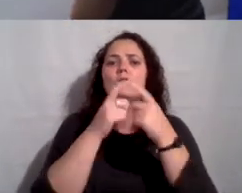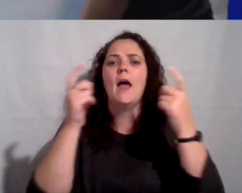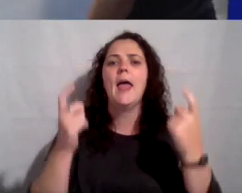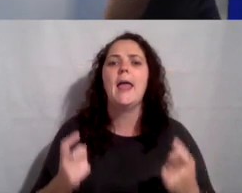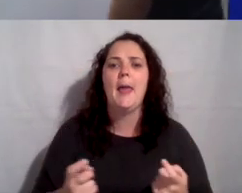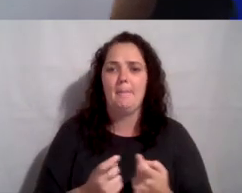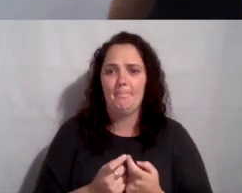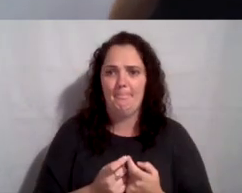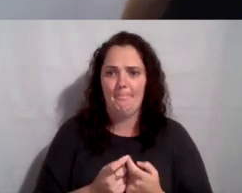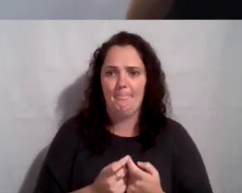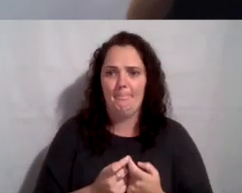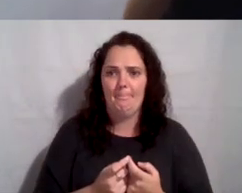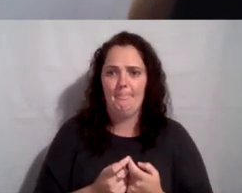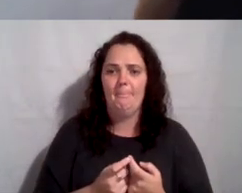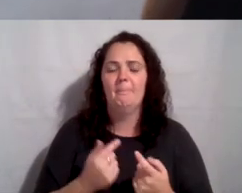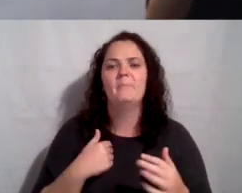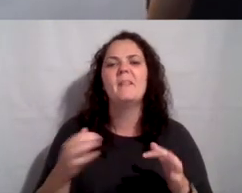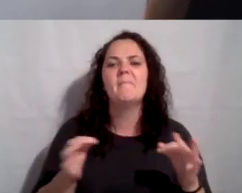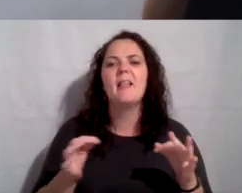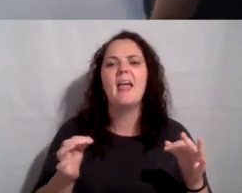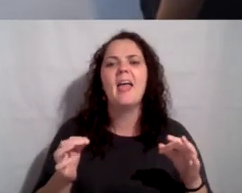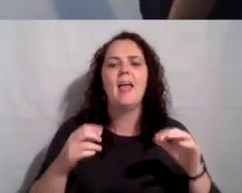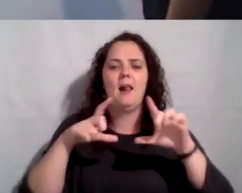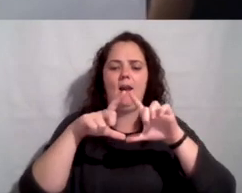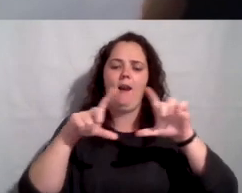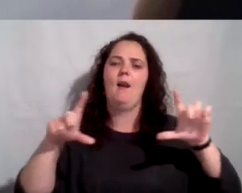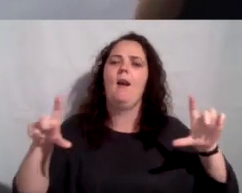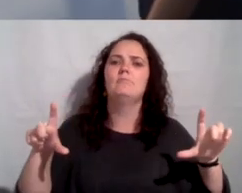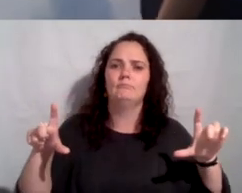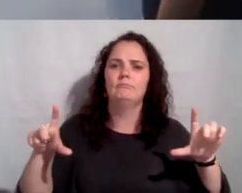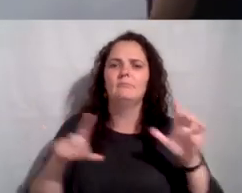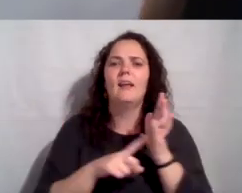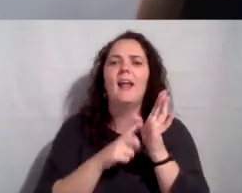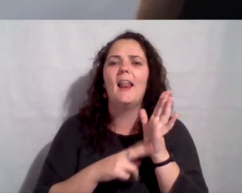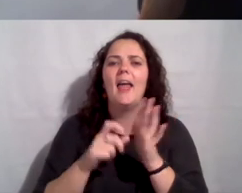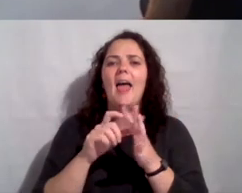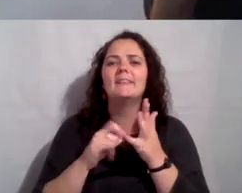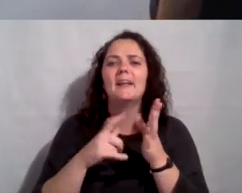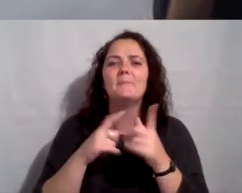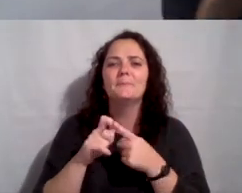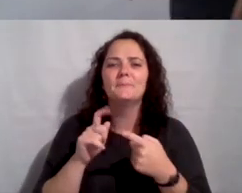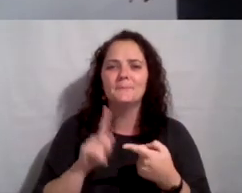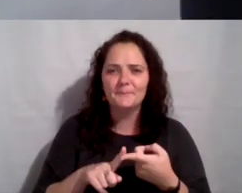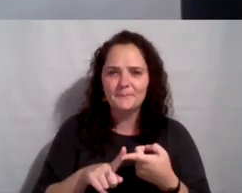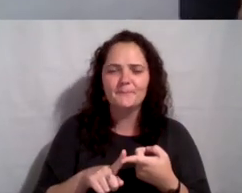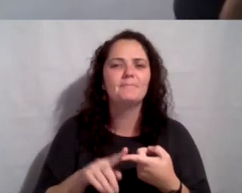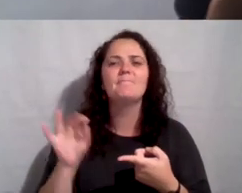give myself a horizontal frame, what we call a landscape frame as opposed to portrait because it's going horizontally.